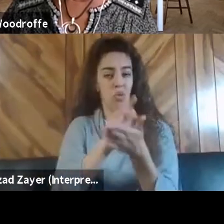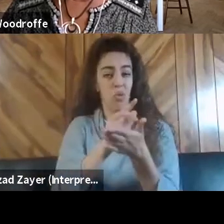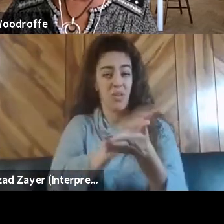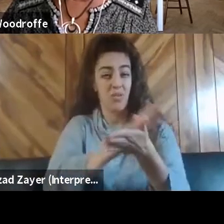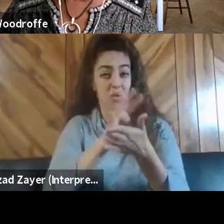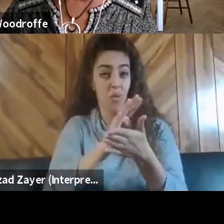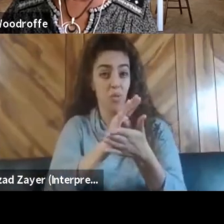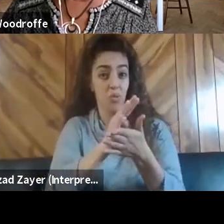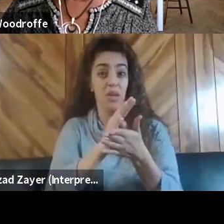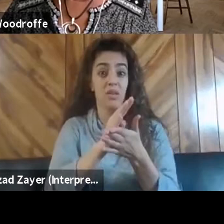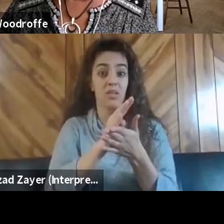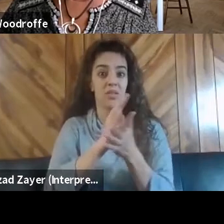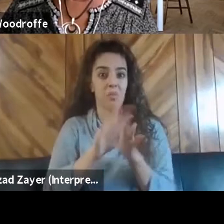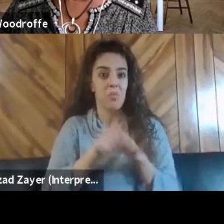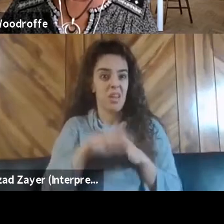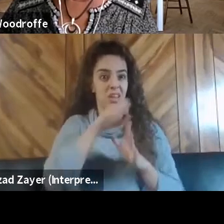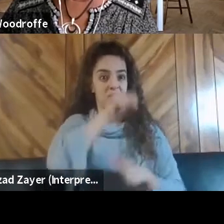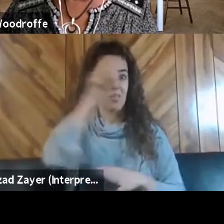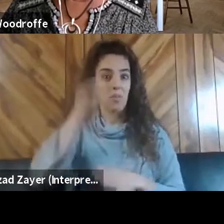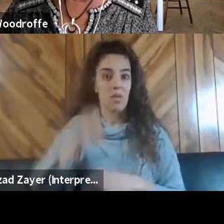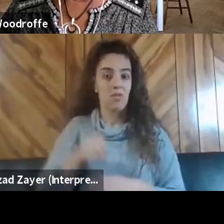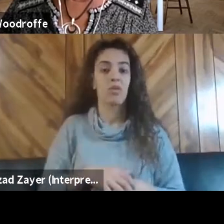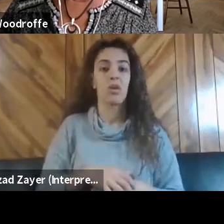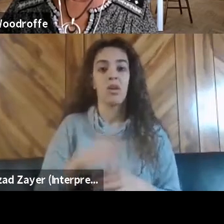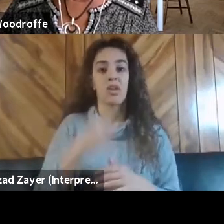find a place for him this way or that about but and we went